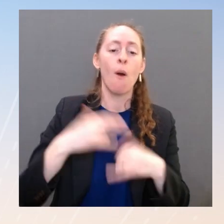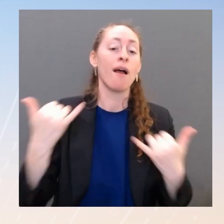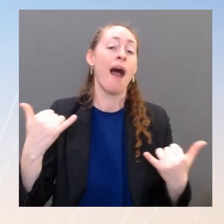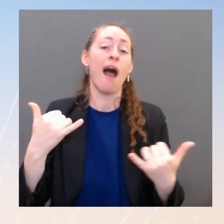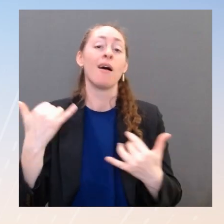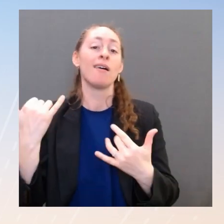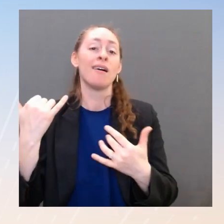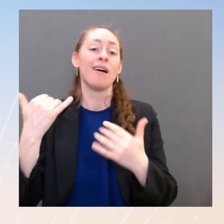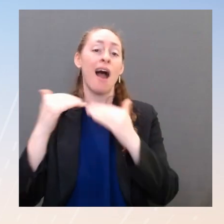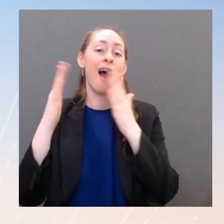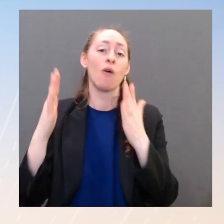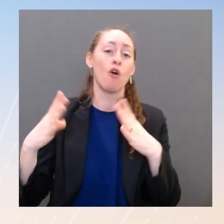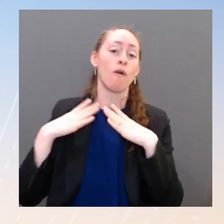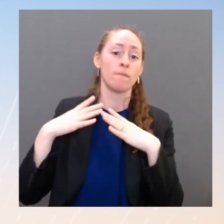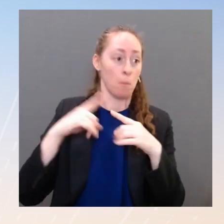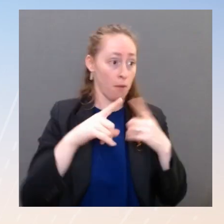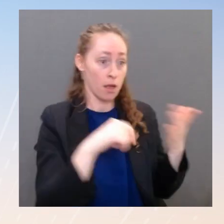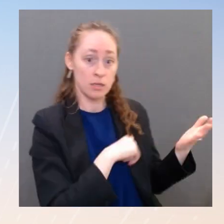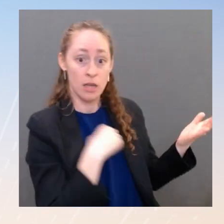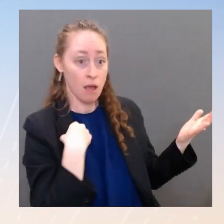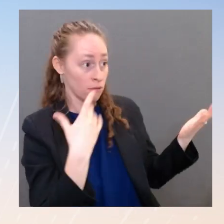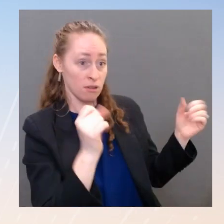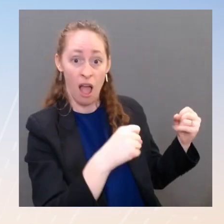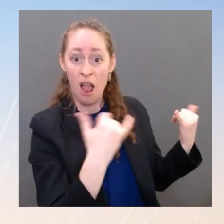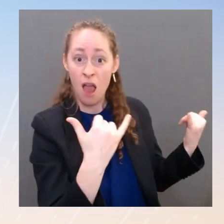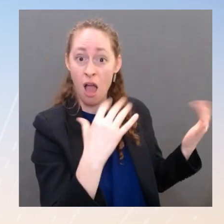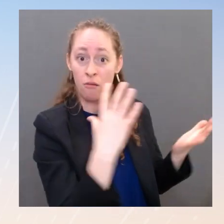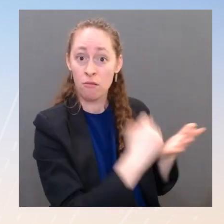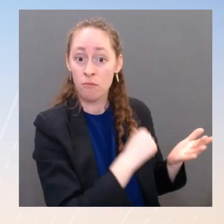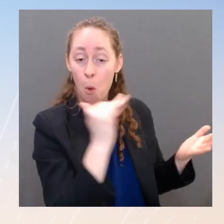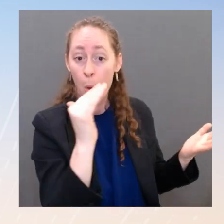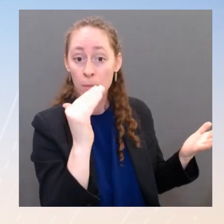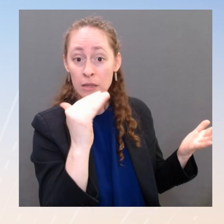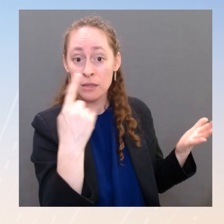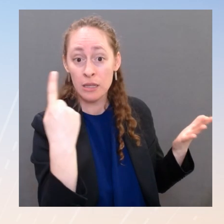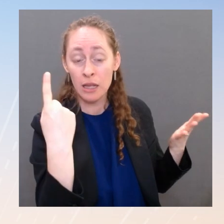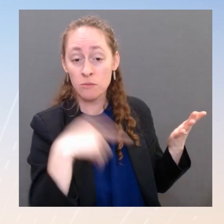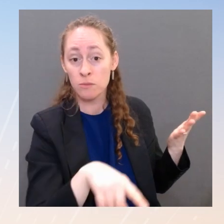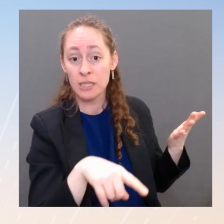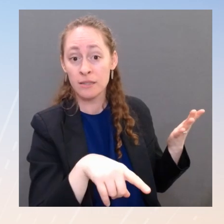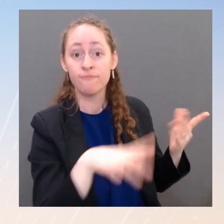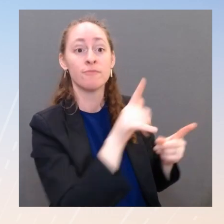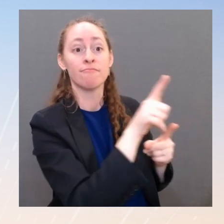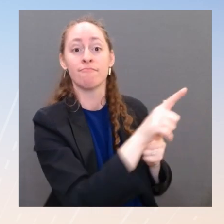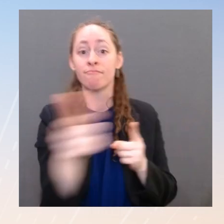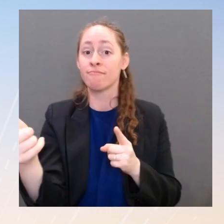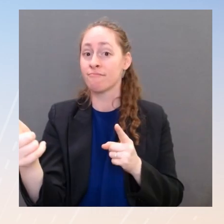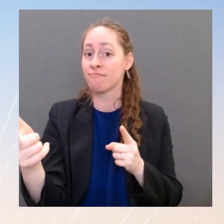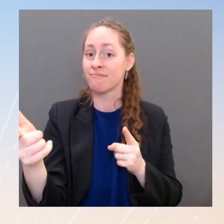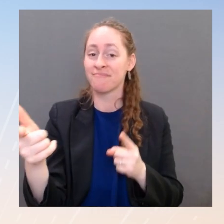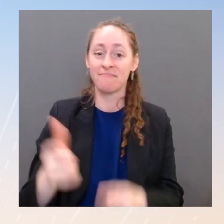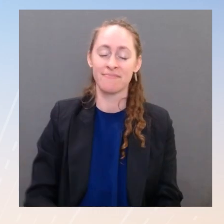we'll see more activity on the House side. The Press: On student -- on student debt: How did the White House get from "We'll make a decision